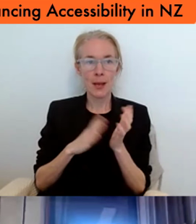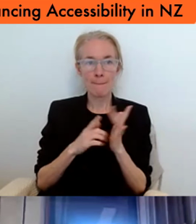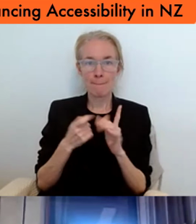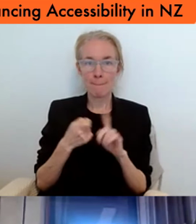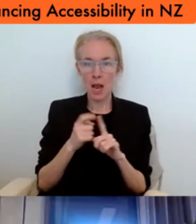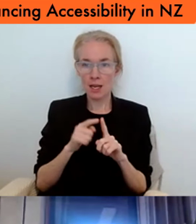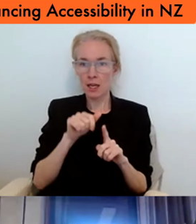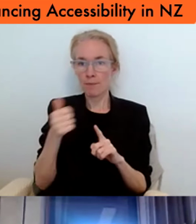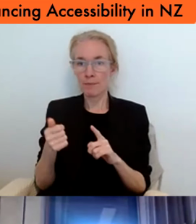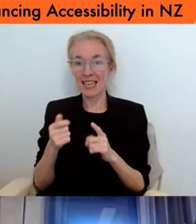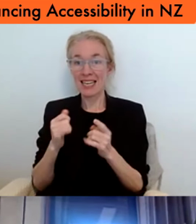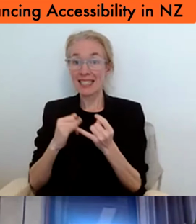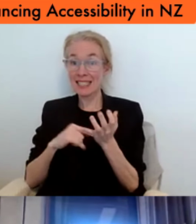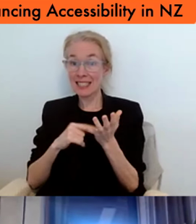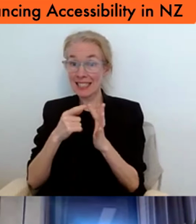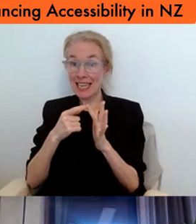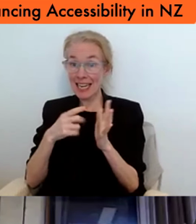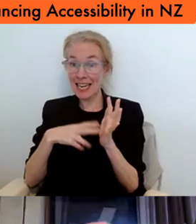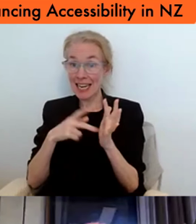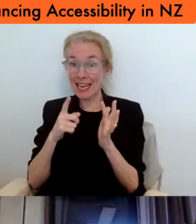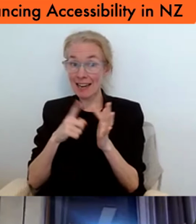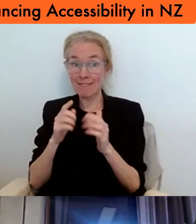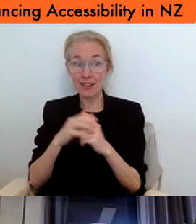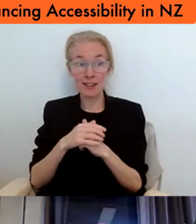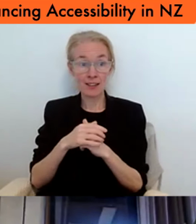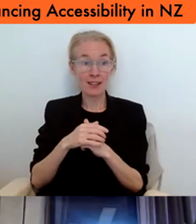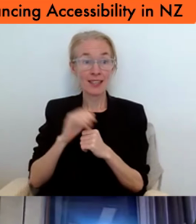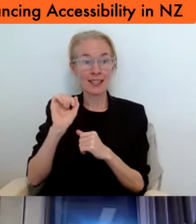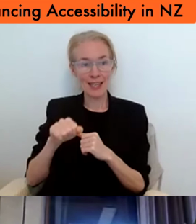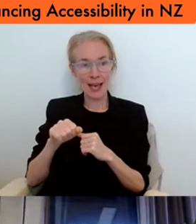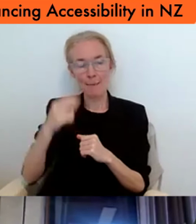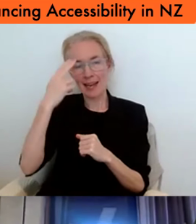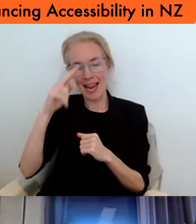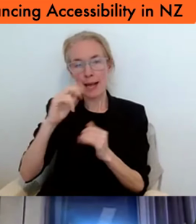you're next. Yes, my name's Steve Jenkins, I'm the National Design